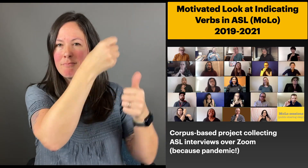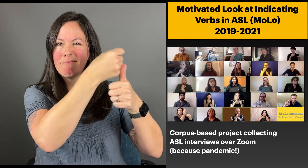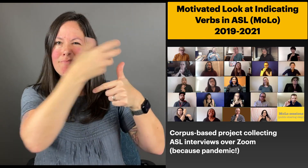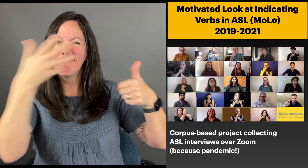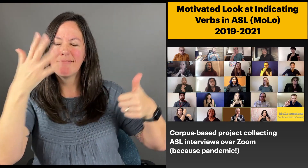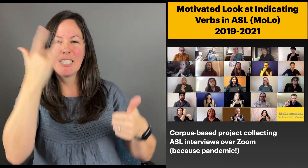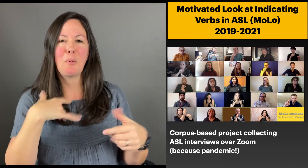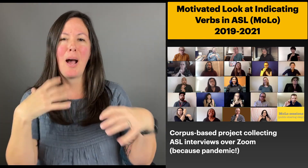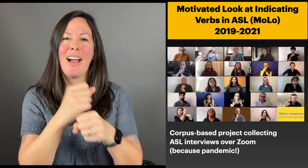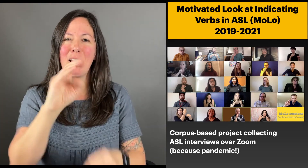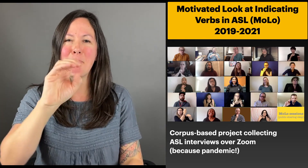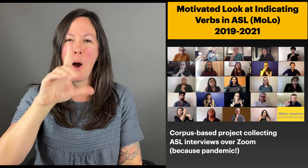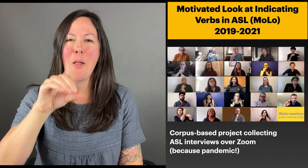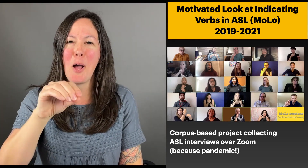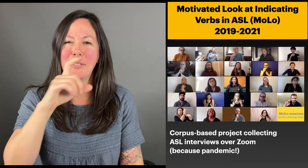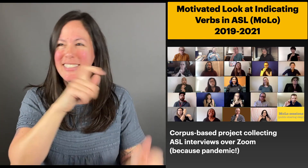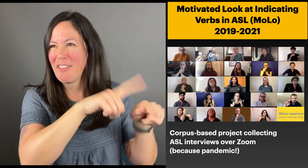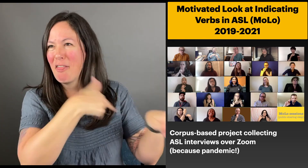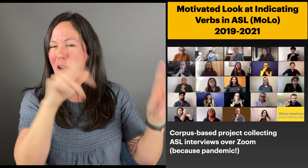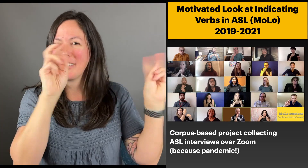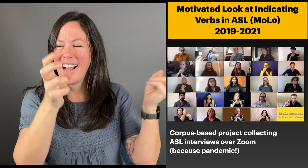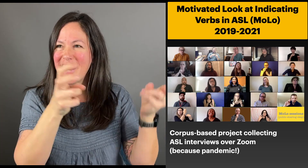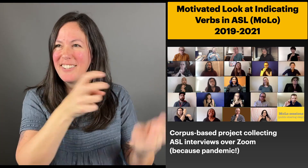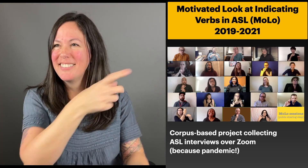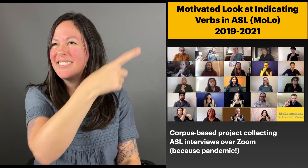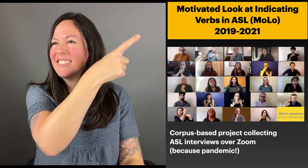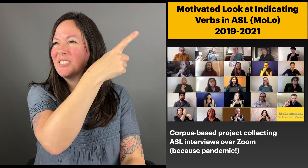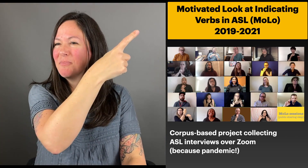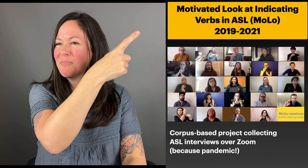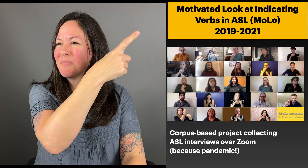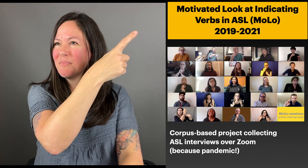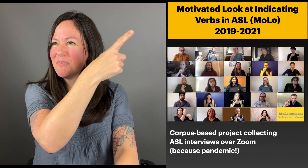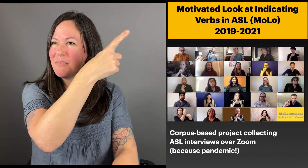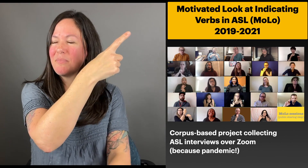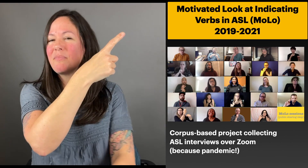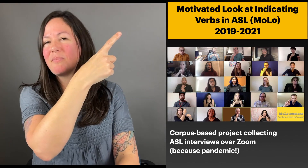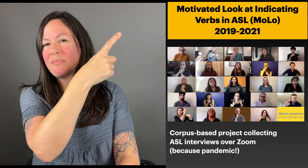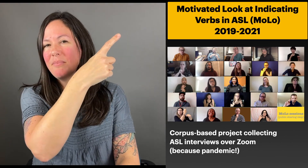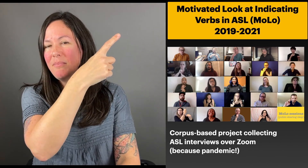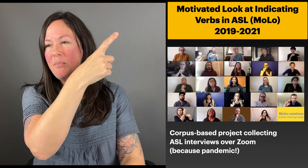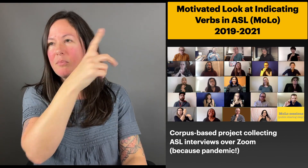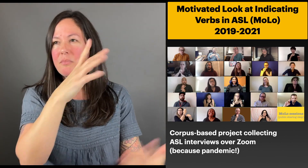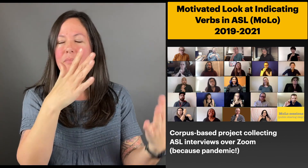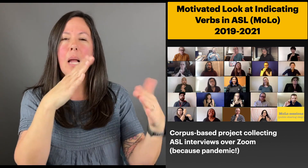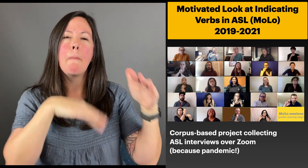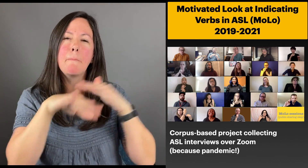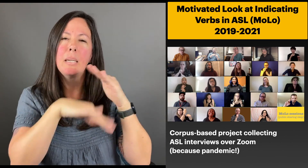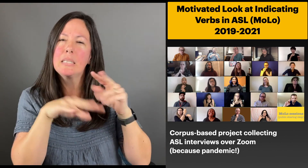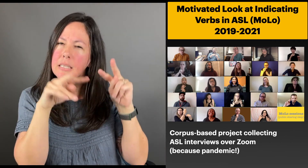molo project which stands for Motivated look at indicating verbs in ASL we refer